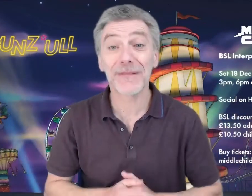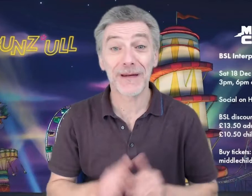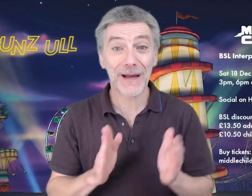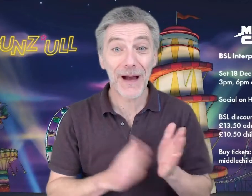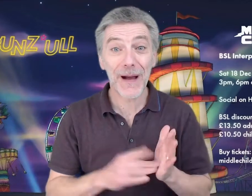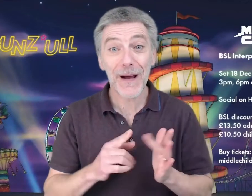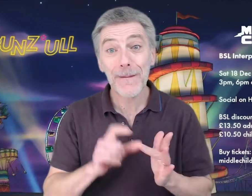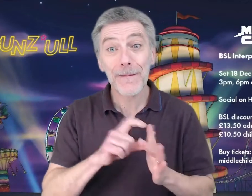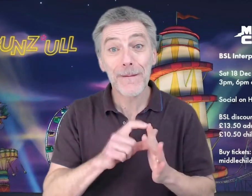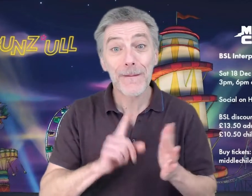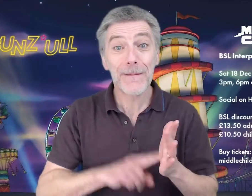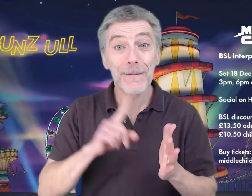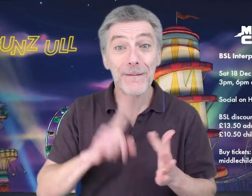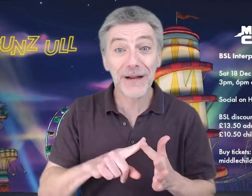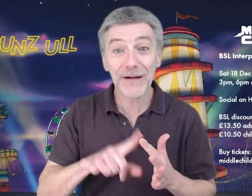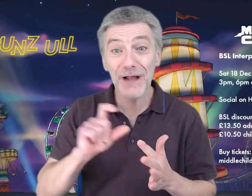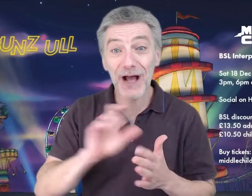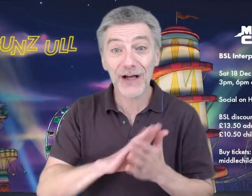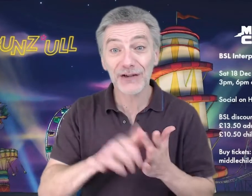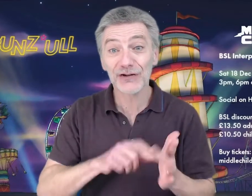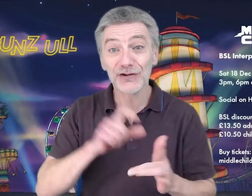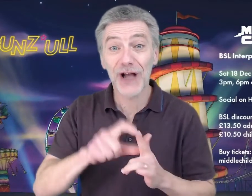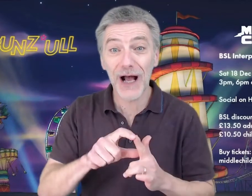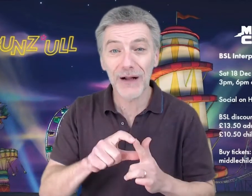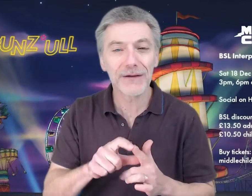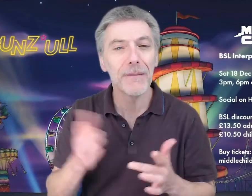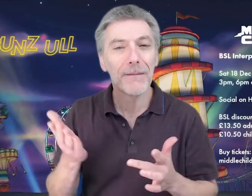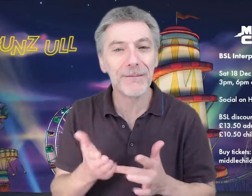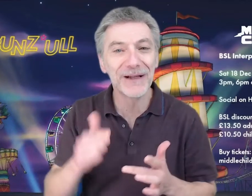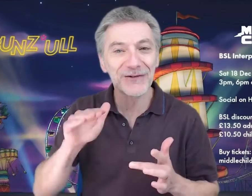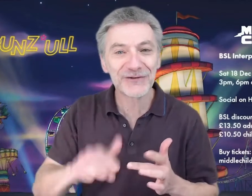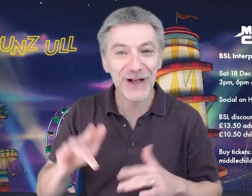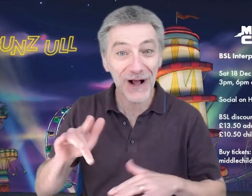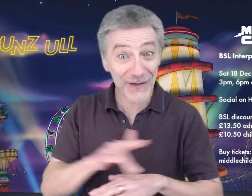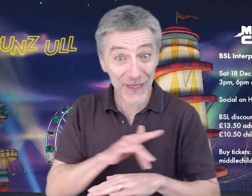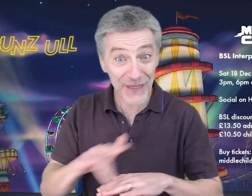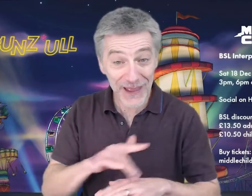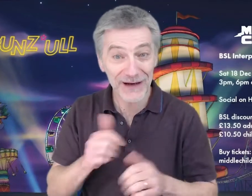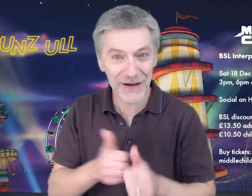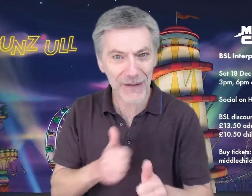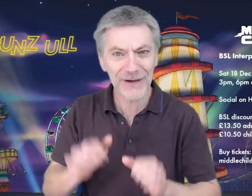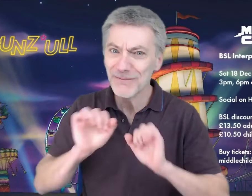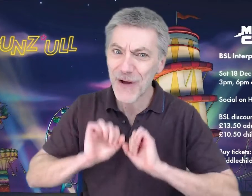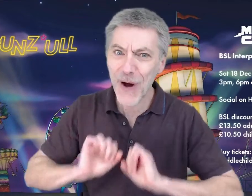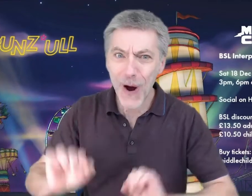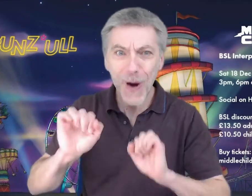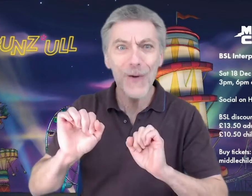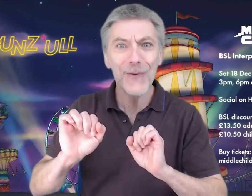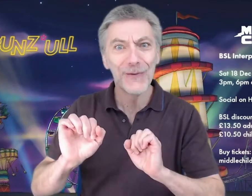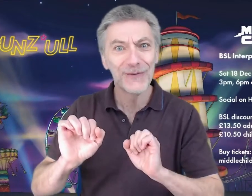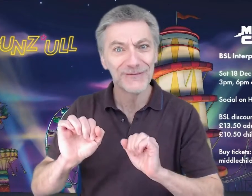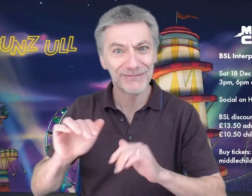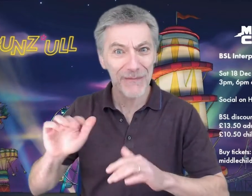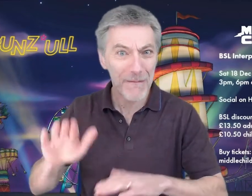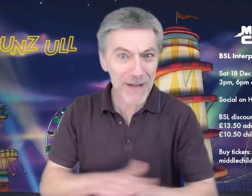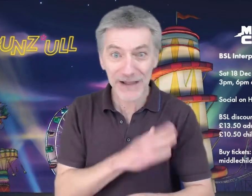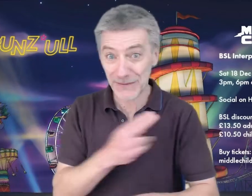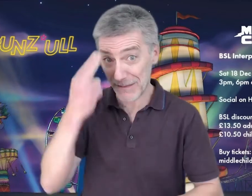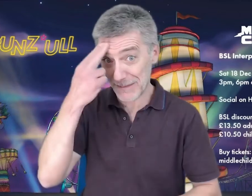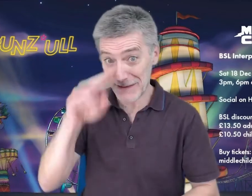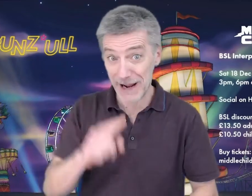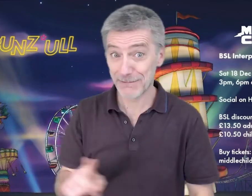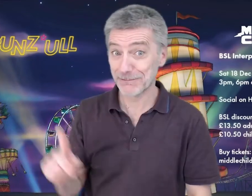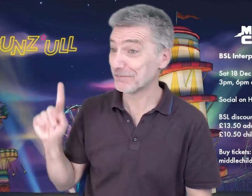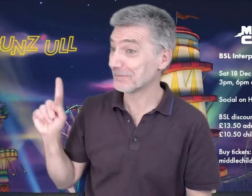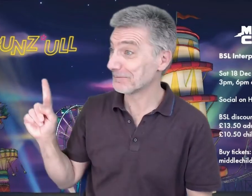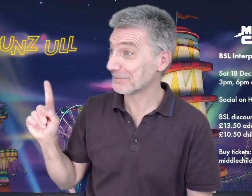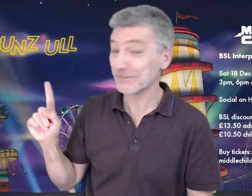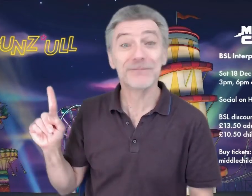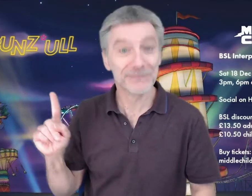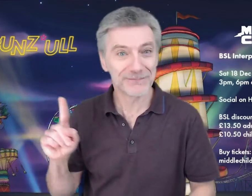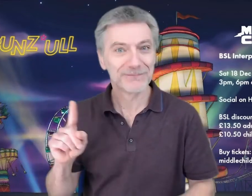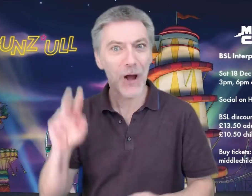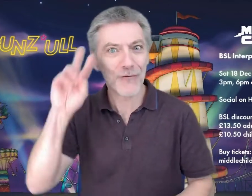Middle Child theatre are having their own panto, Rapunz'ull